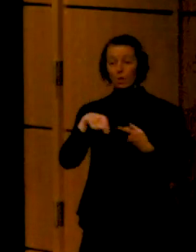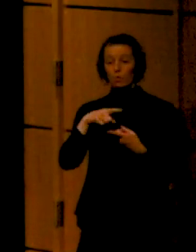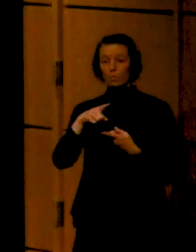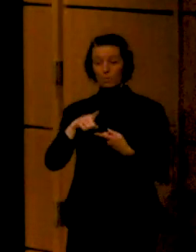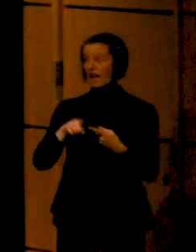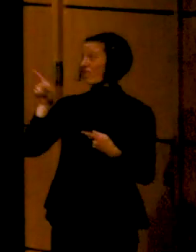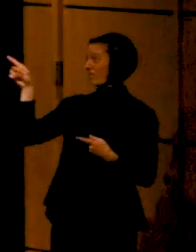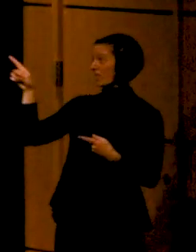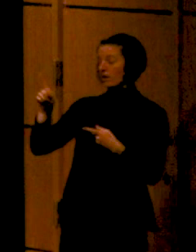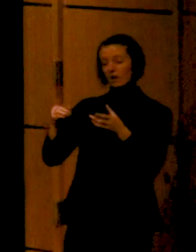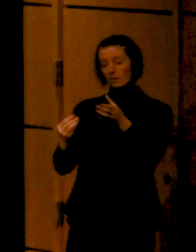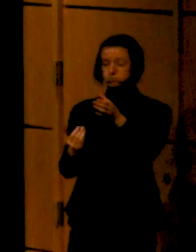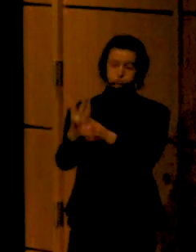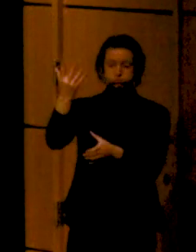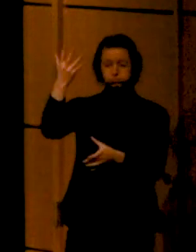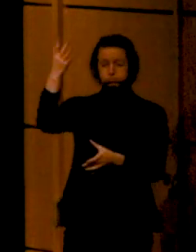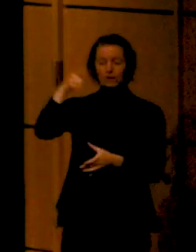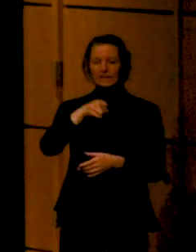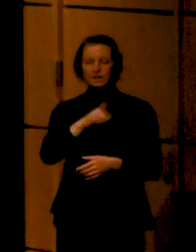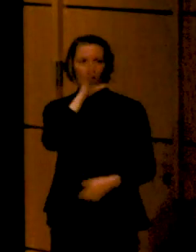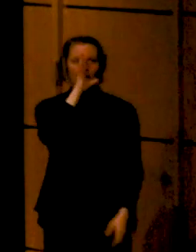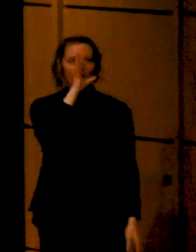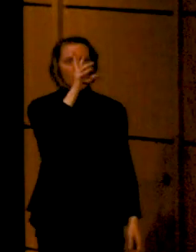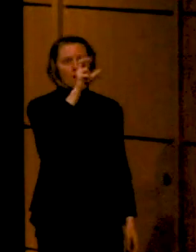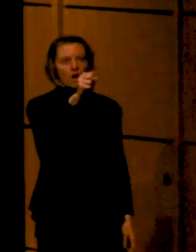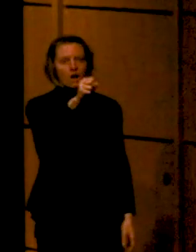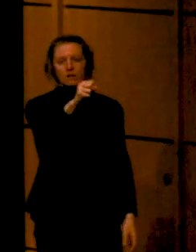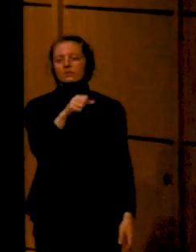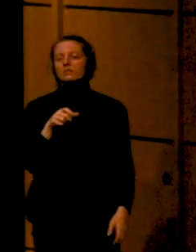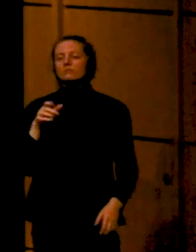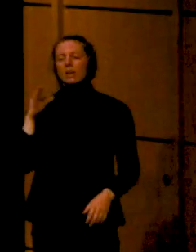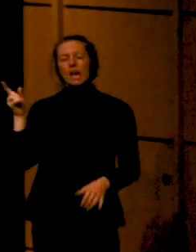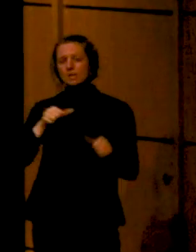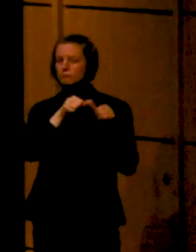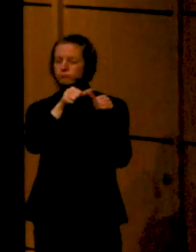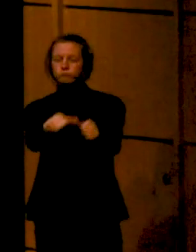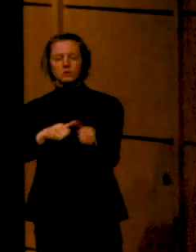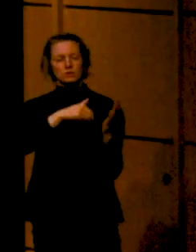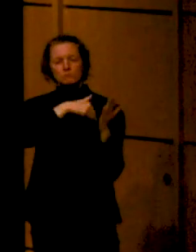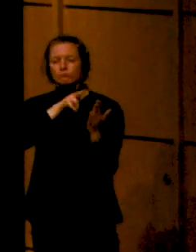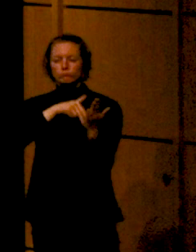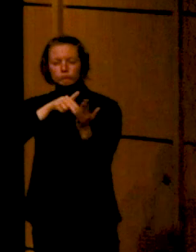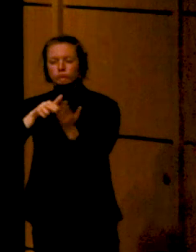And he's one of the Portland artists who made it a long lasting subject in his art, both